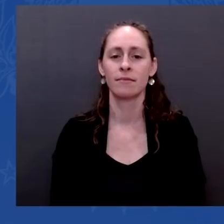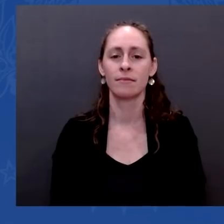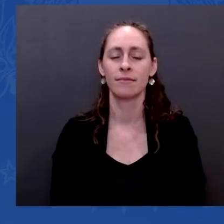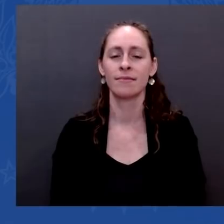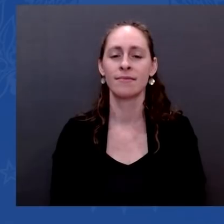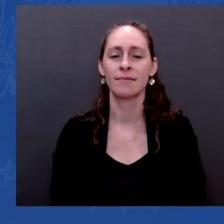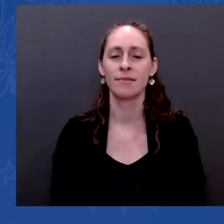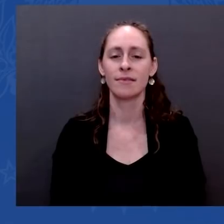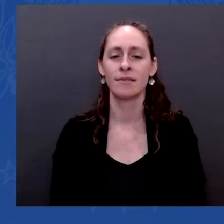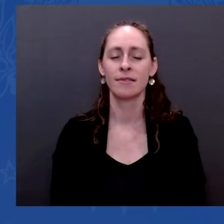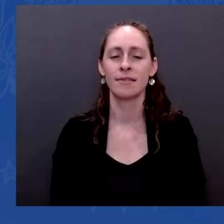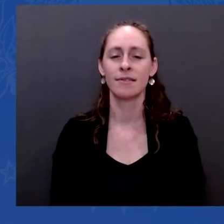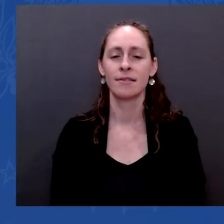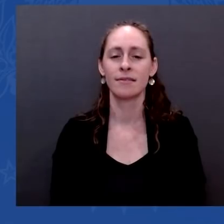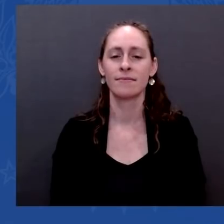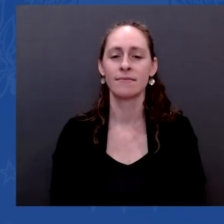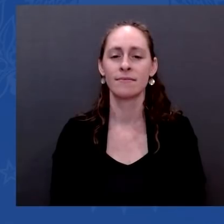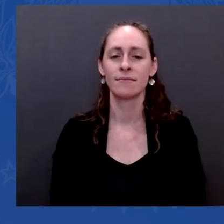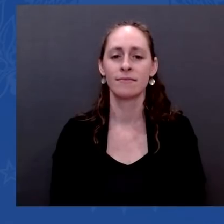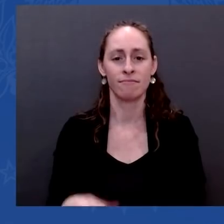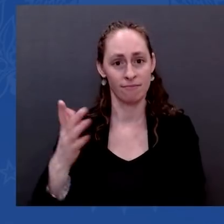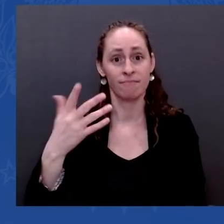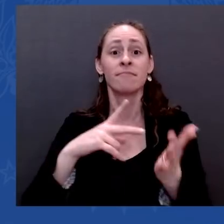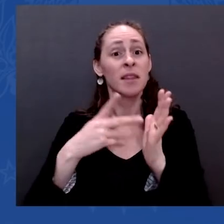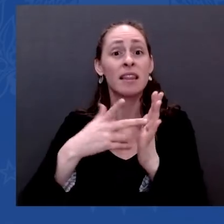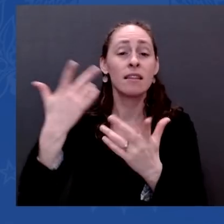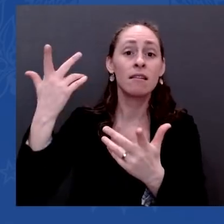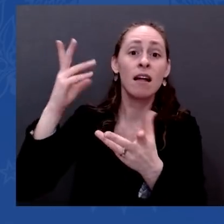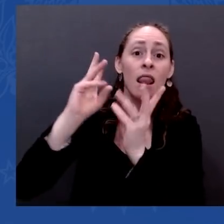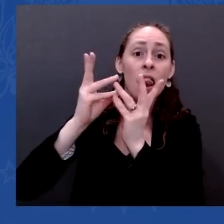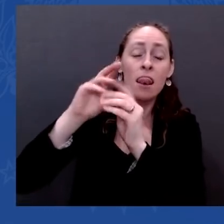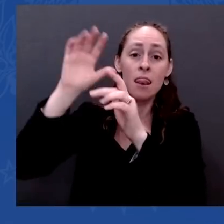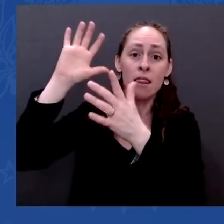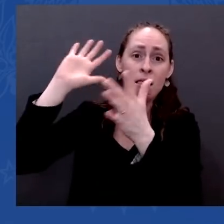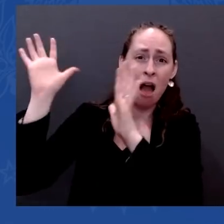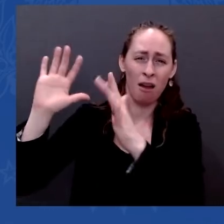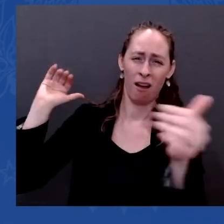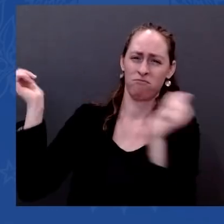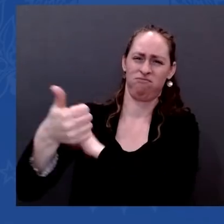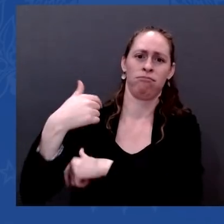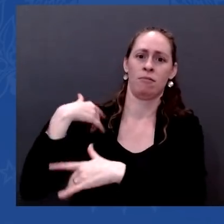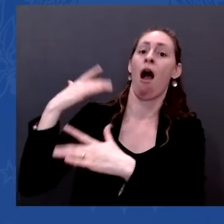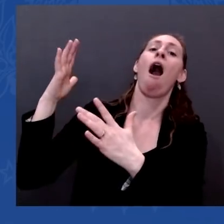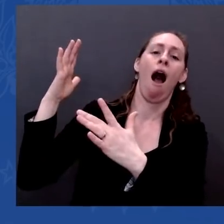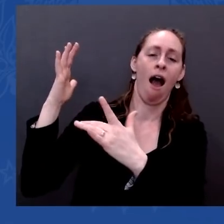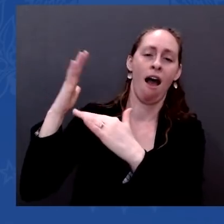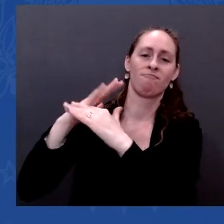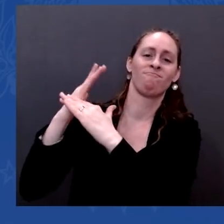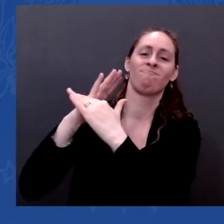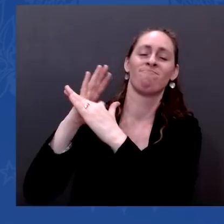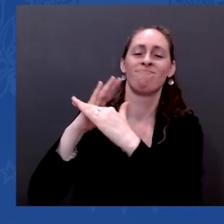And, by the way, the energy mix today, we are talking about one quarter of our energy that is linked to gas.